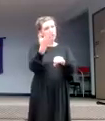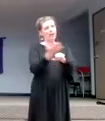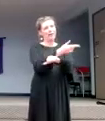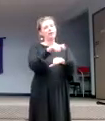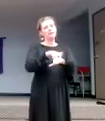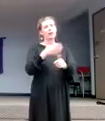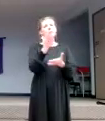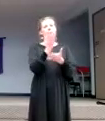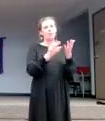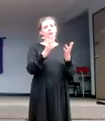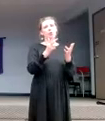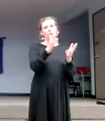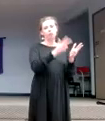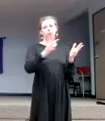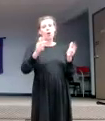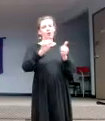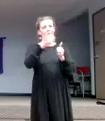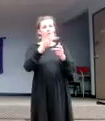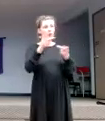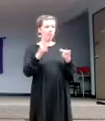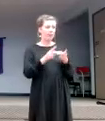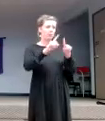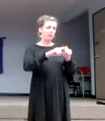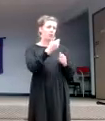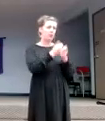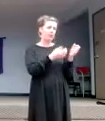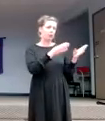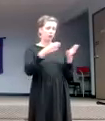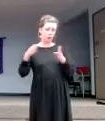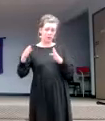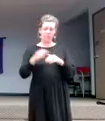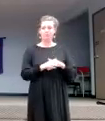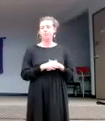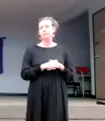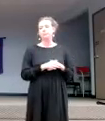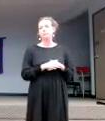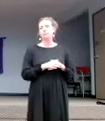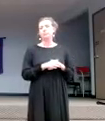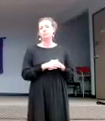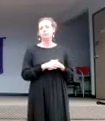may need to move. but that will be on a street by street basis. And then of course, as part